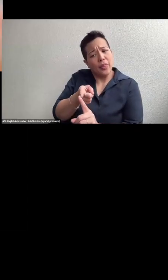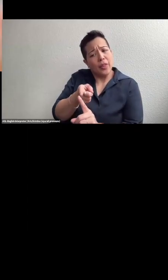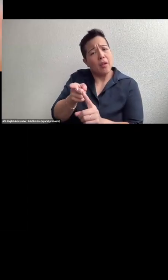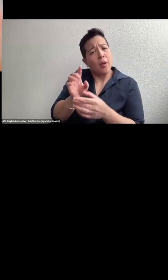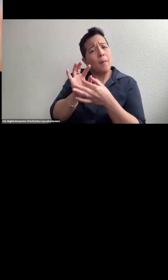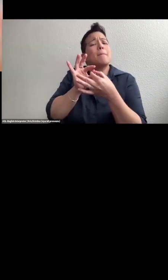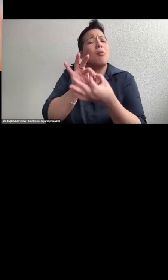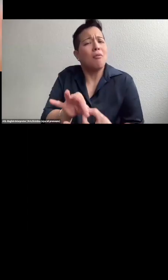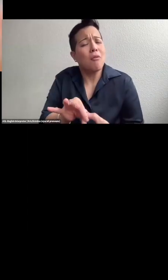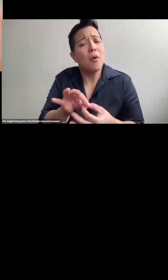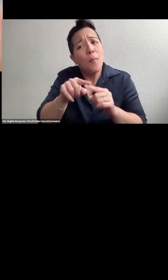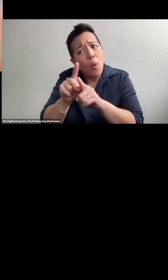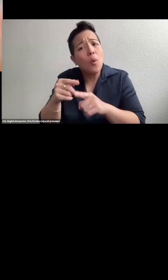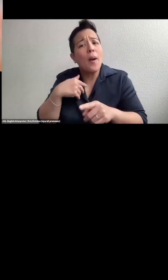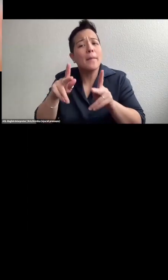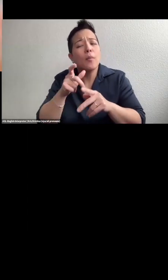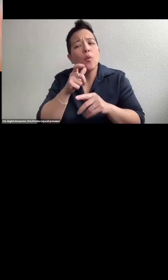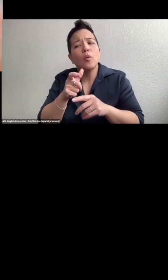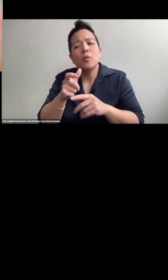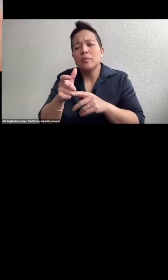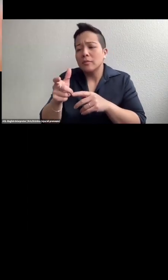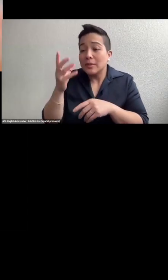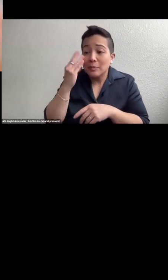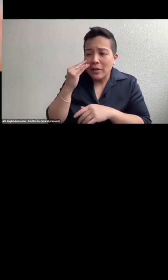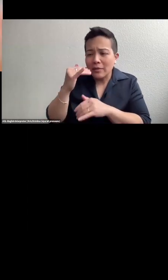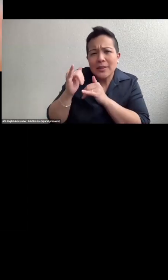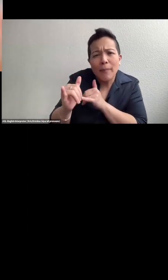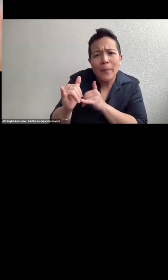had people that shared their experience as well.